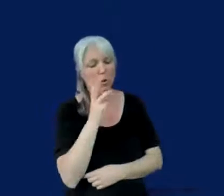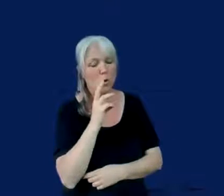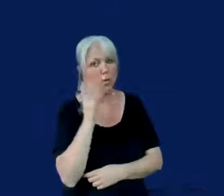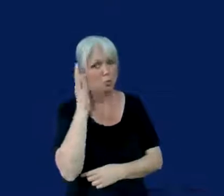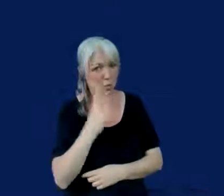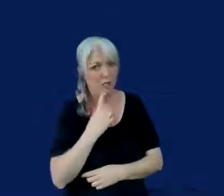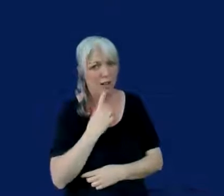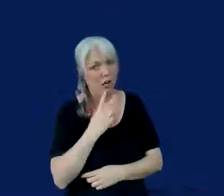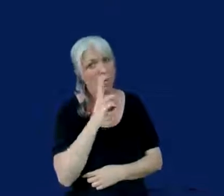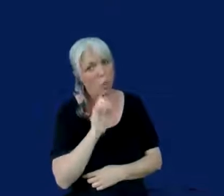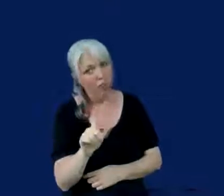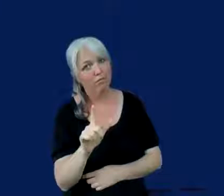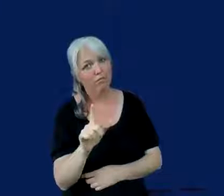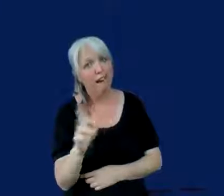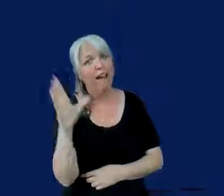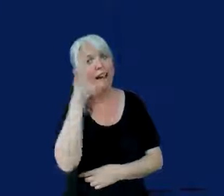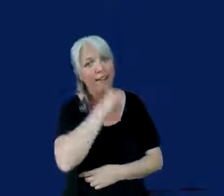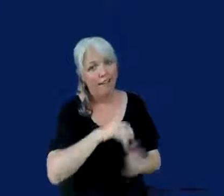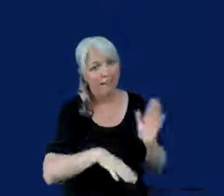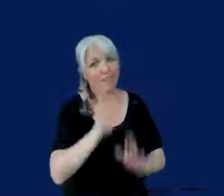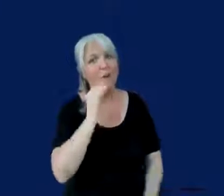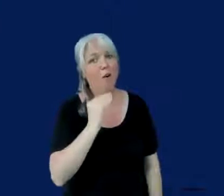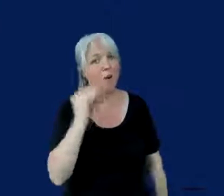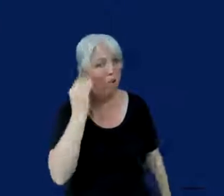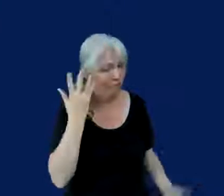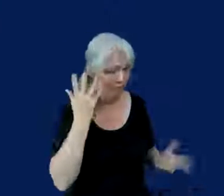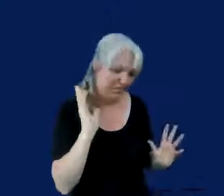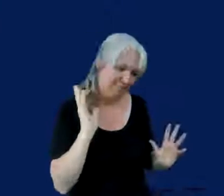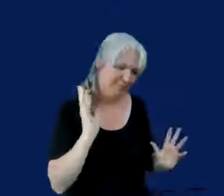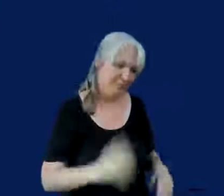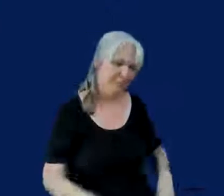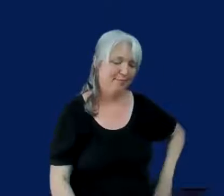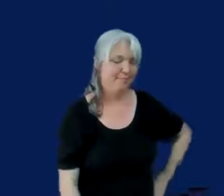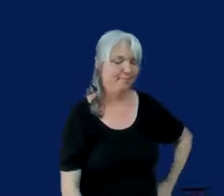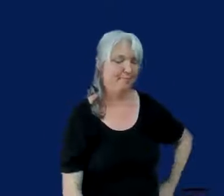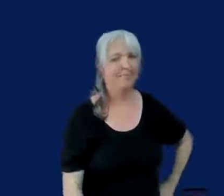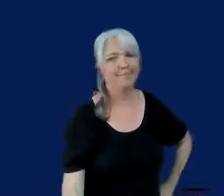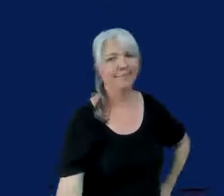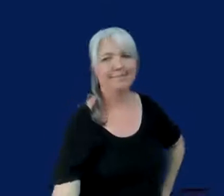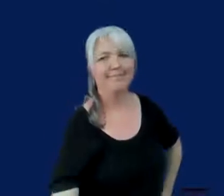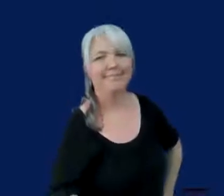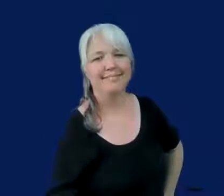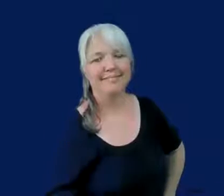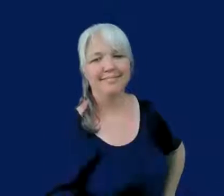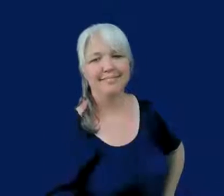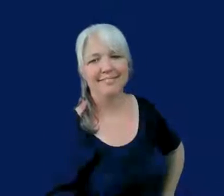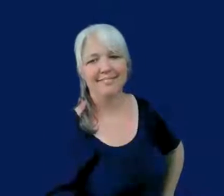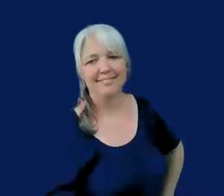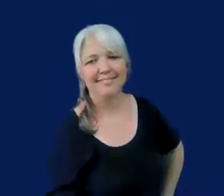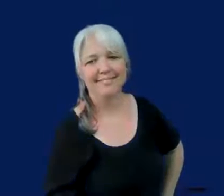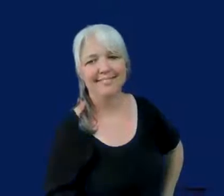“I guess you’ve found one.”